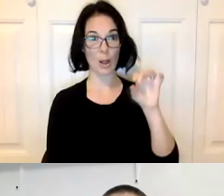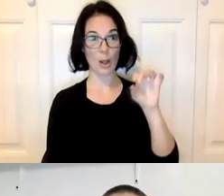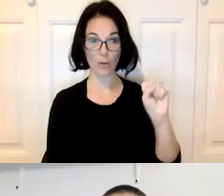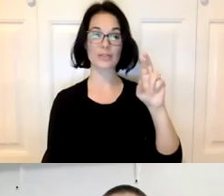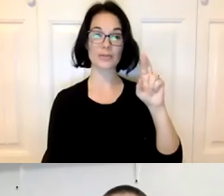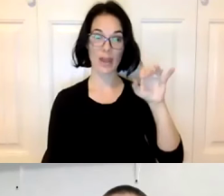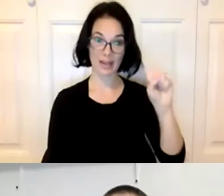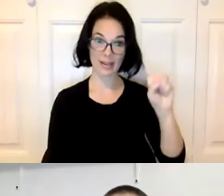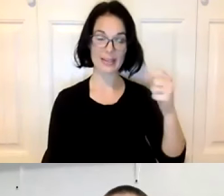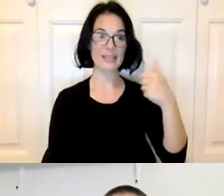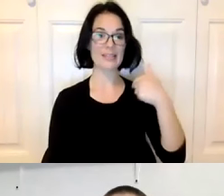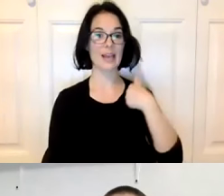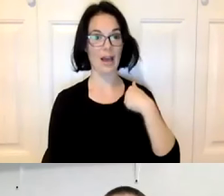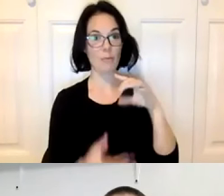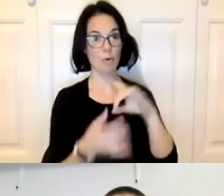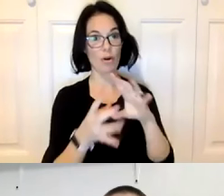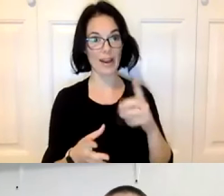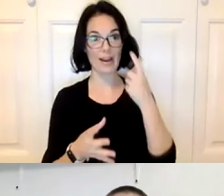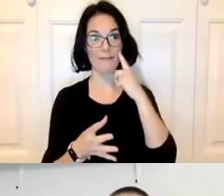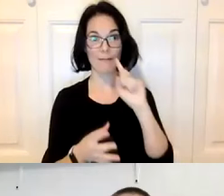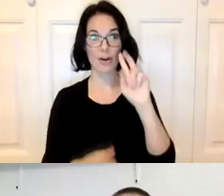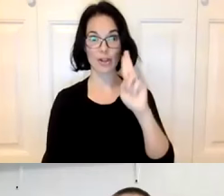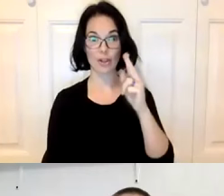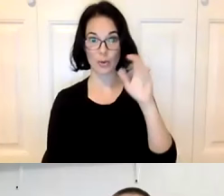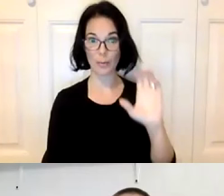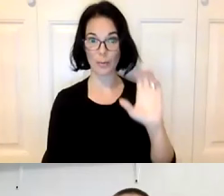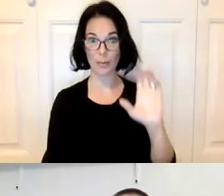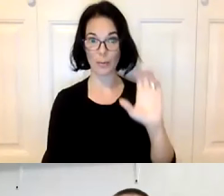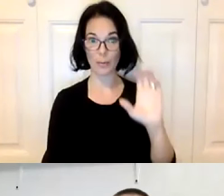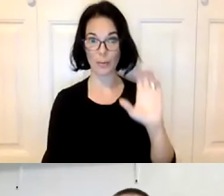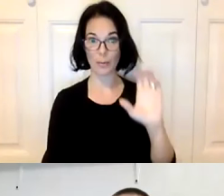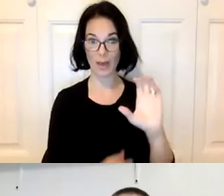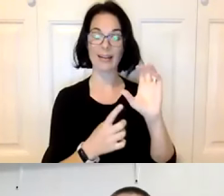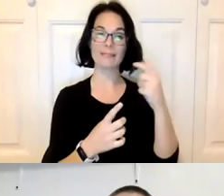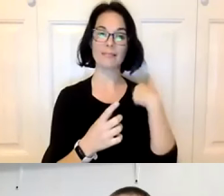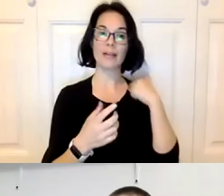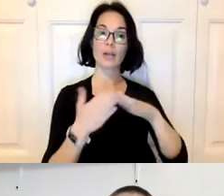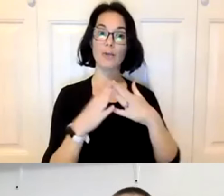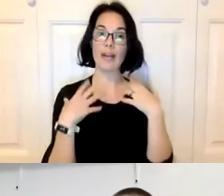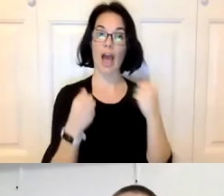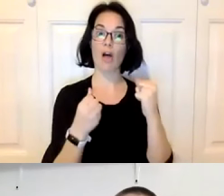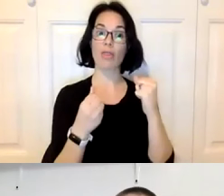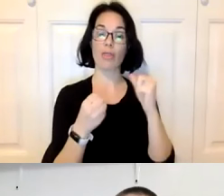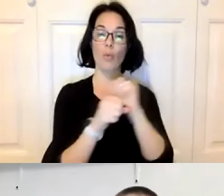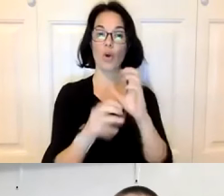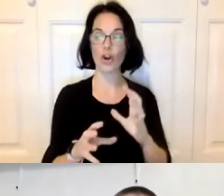Communities program called Community Health Worker Communication and Outreach Services.